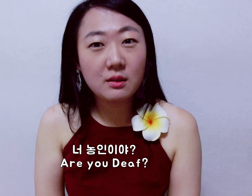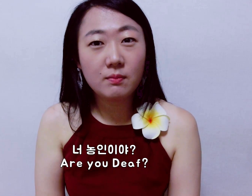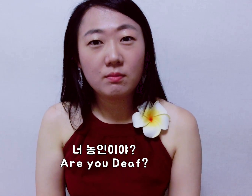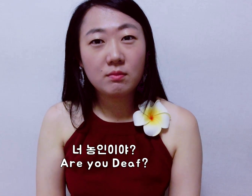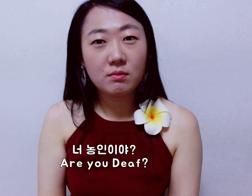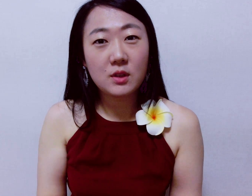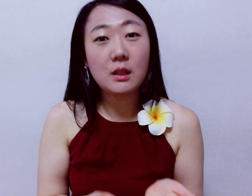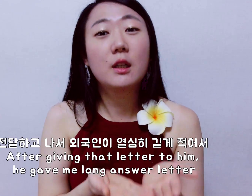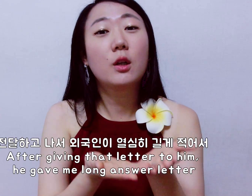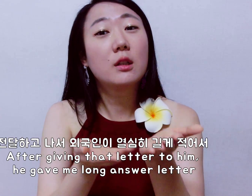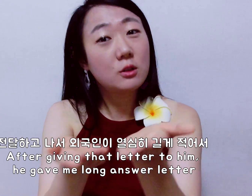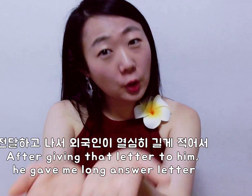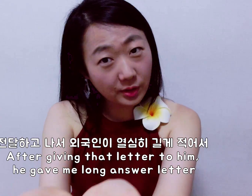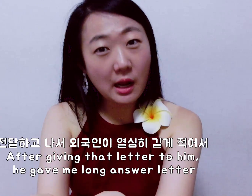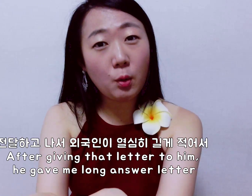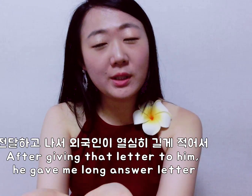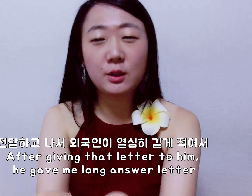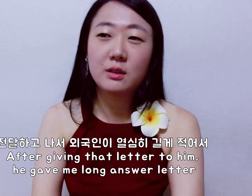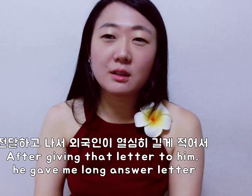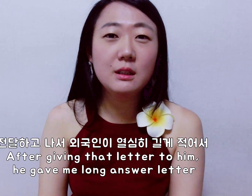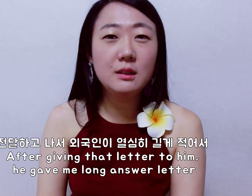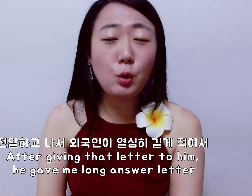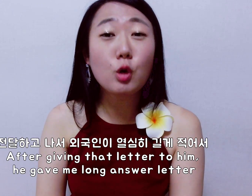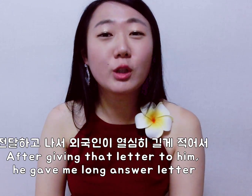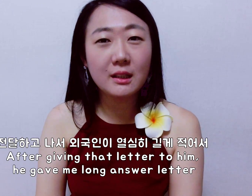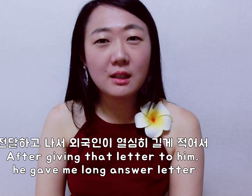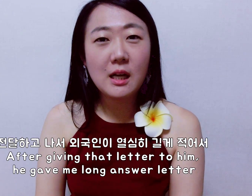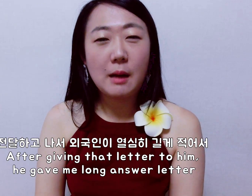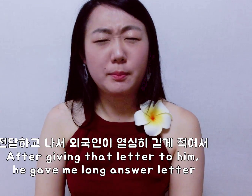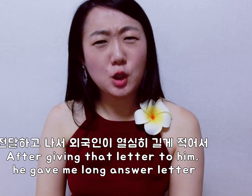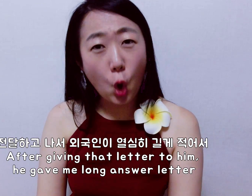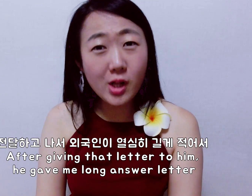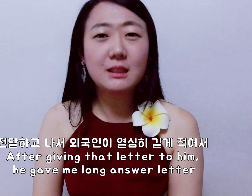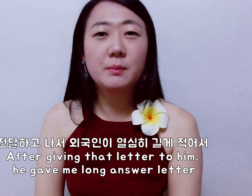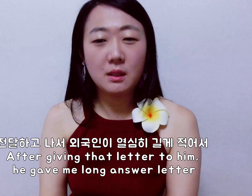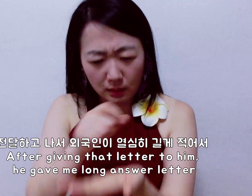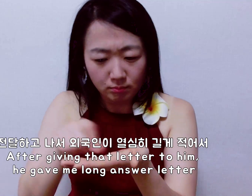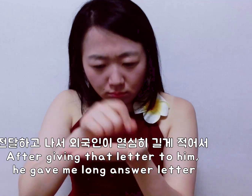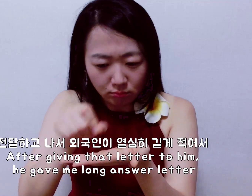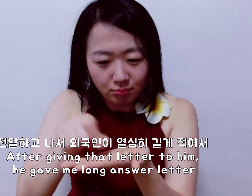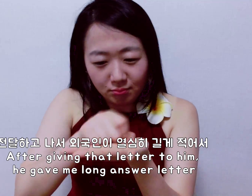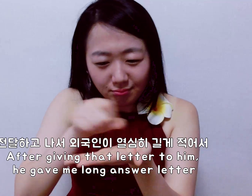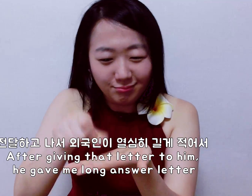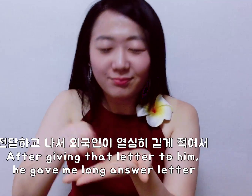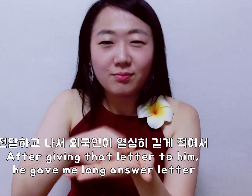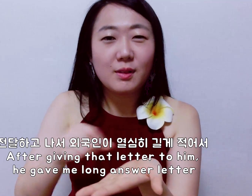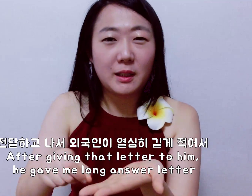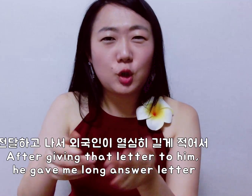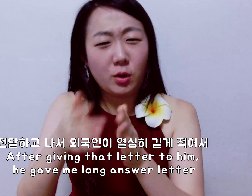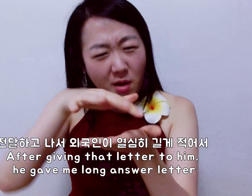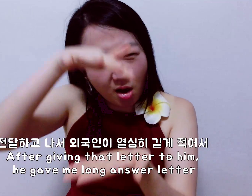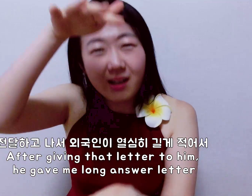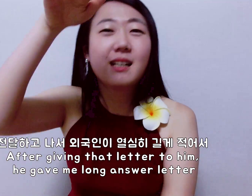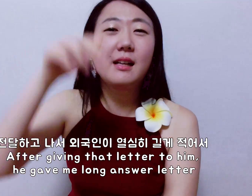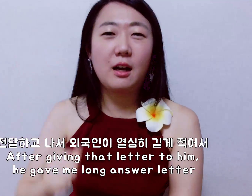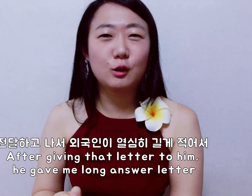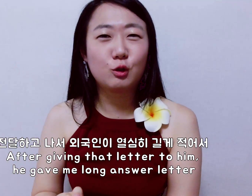remember easily us ! delete엘티이급 패스 passing like lte 5. fifth.